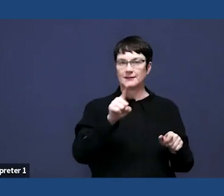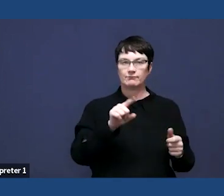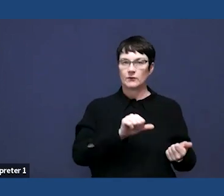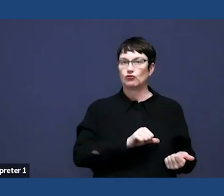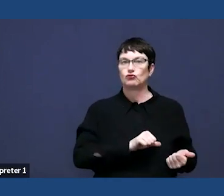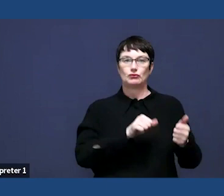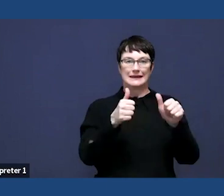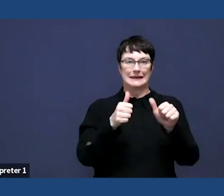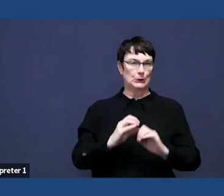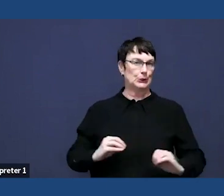So what does this mean?